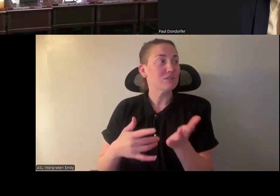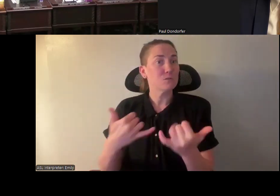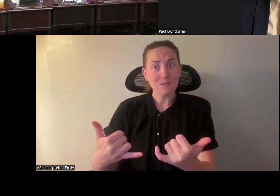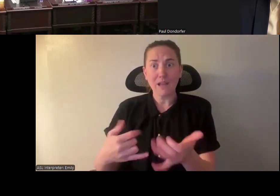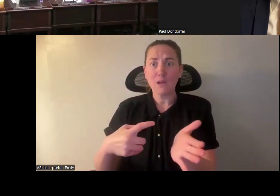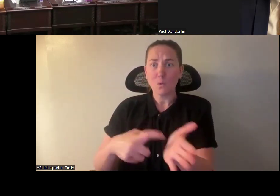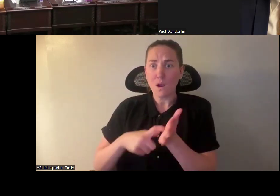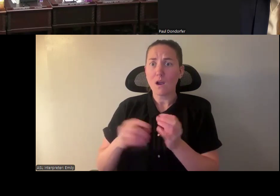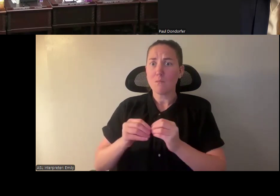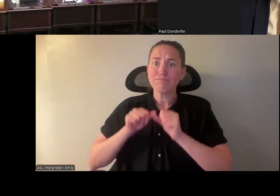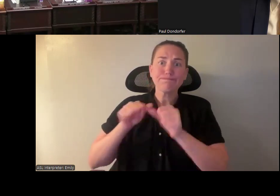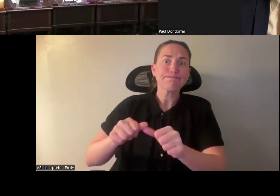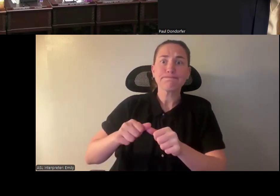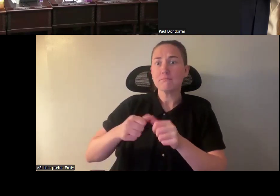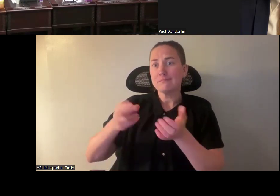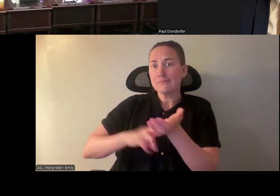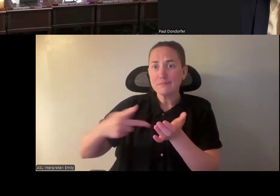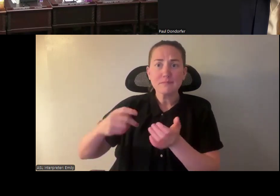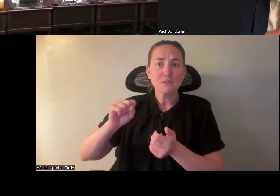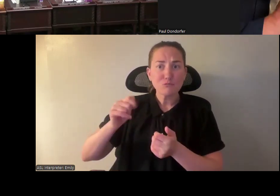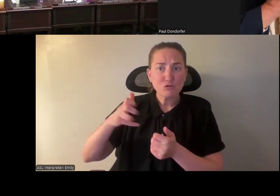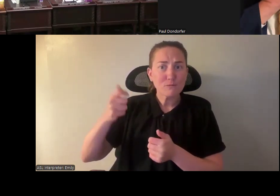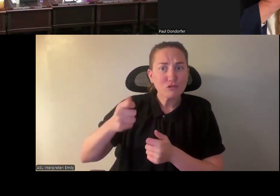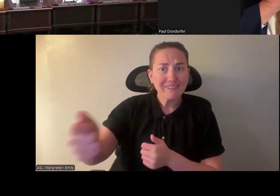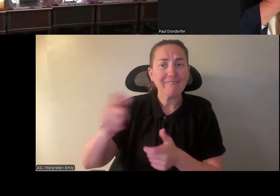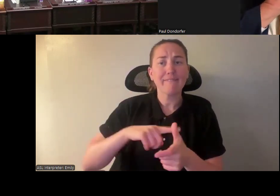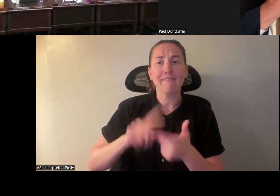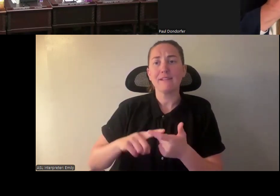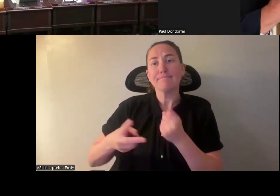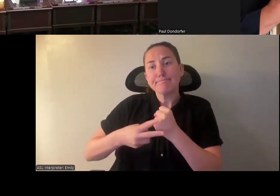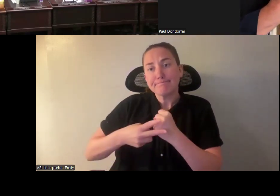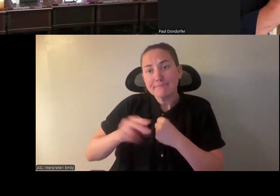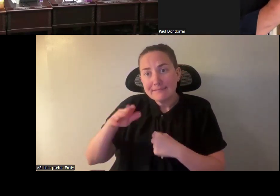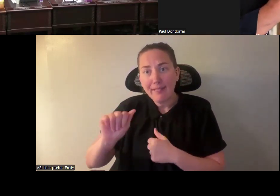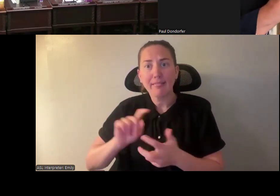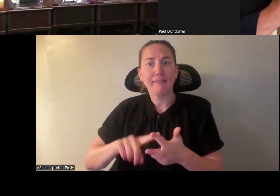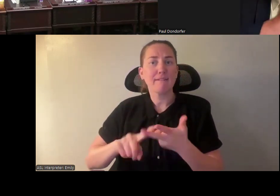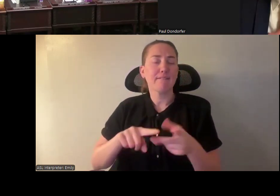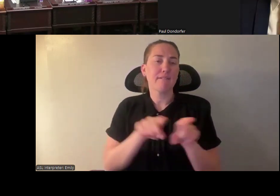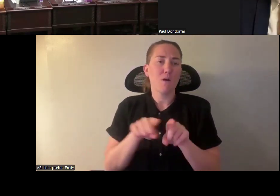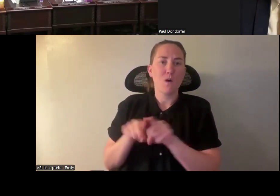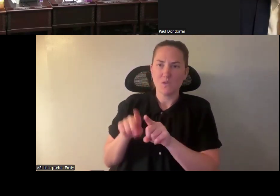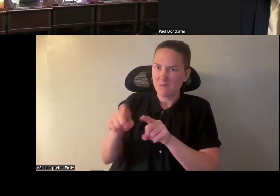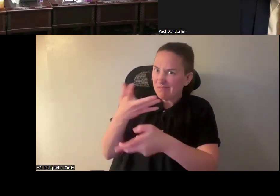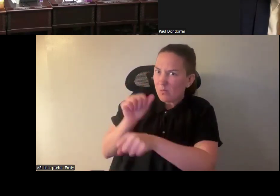long-term subscriptions data storage and a very close relationship with the vendor Be that as it